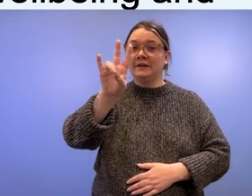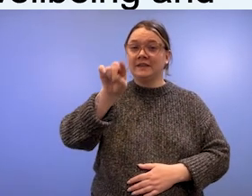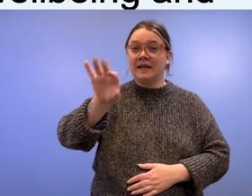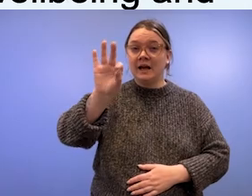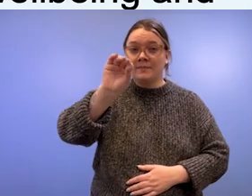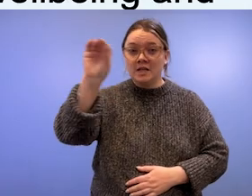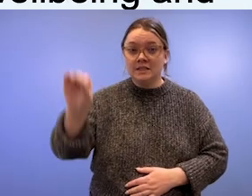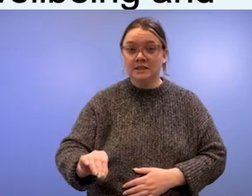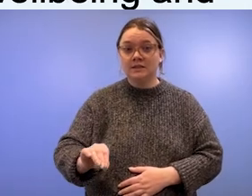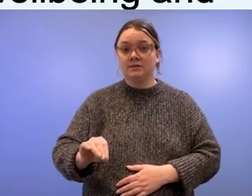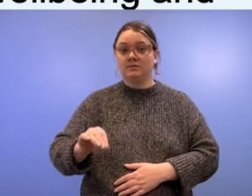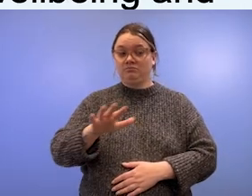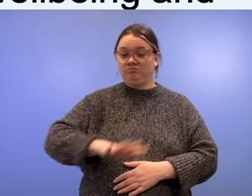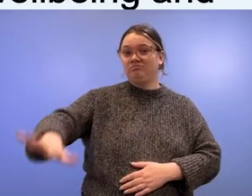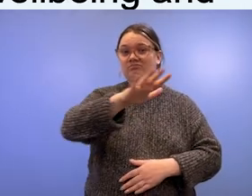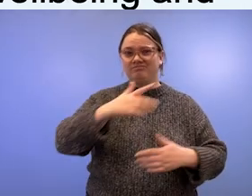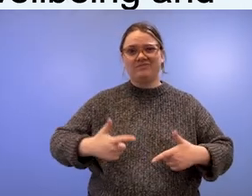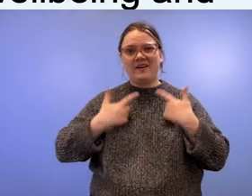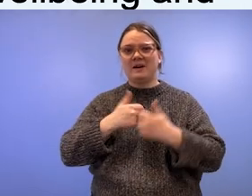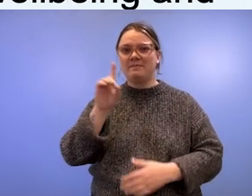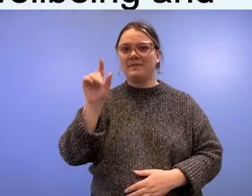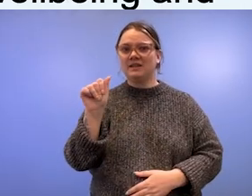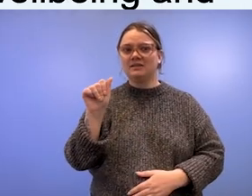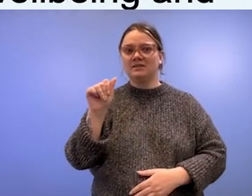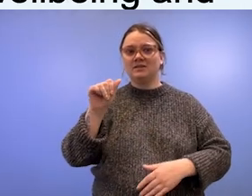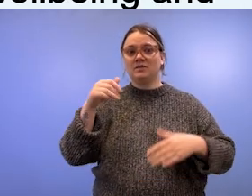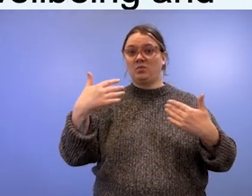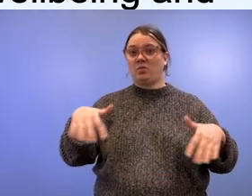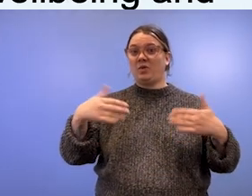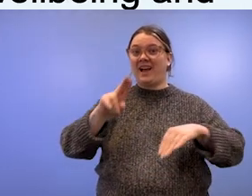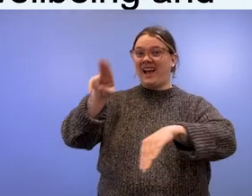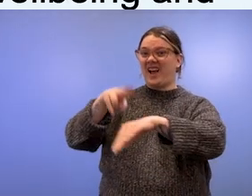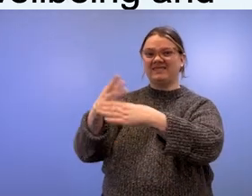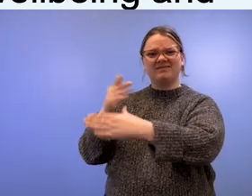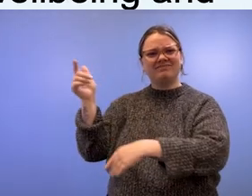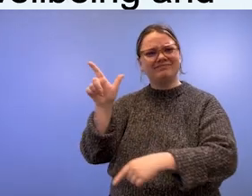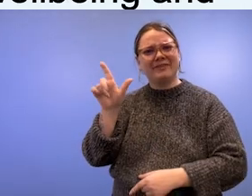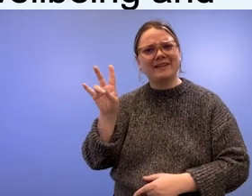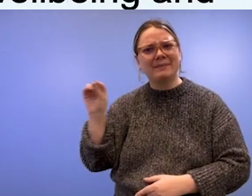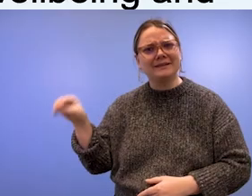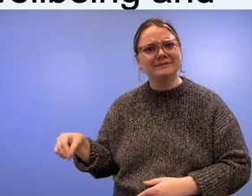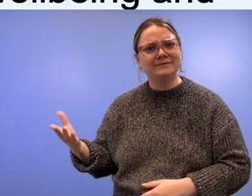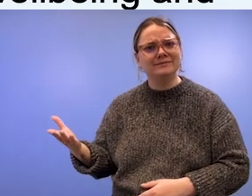our population living with a disability while the national average is now 27%. So this number